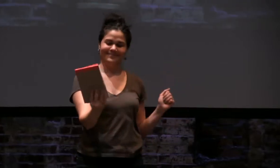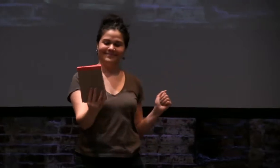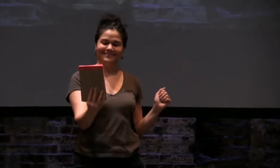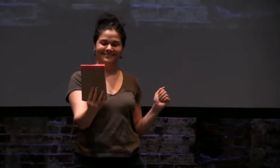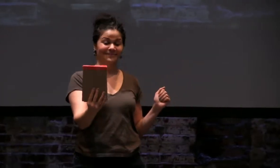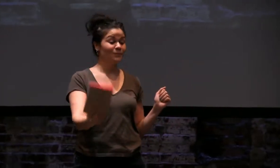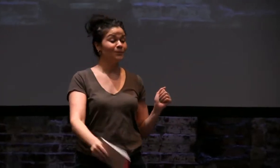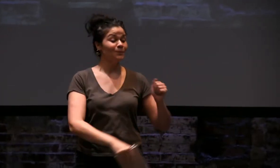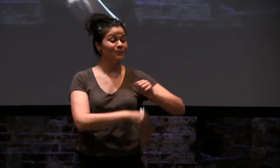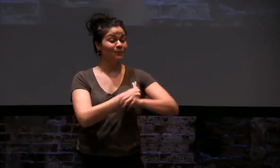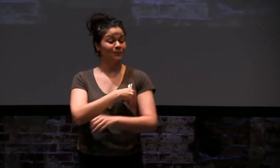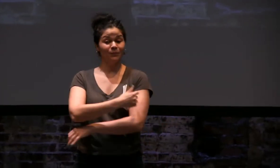Alexandria here.